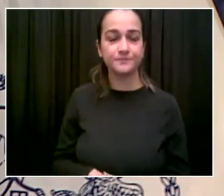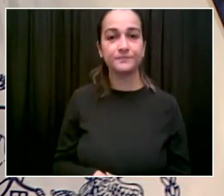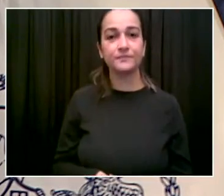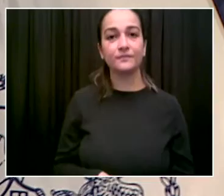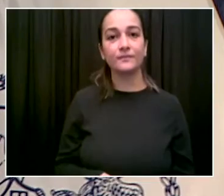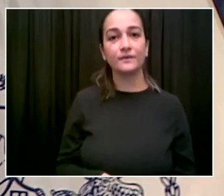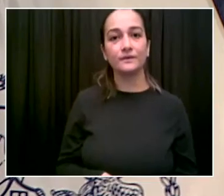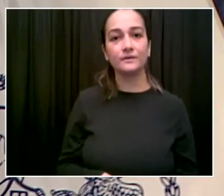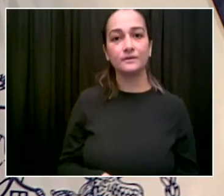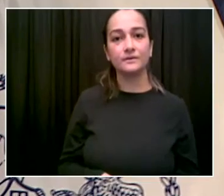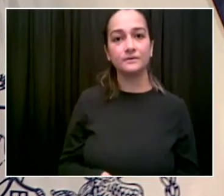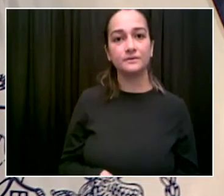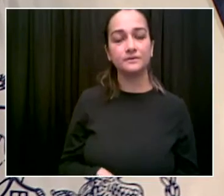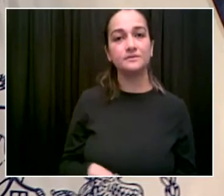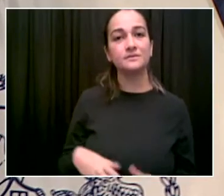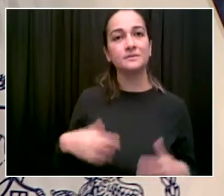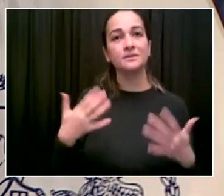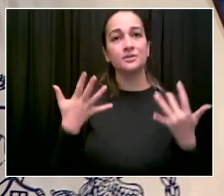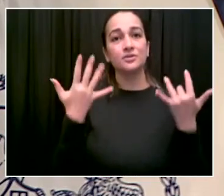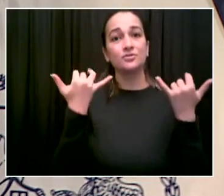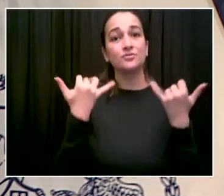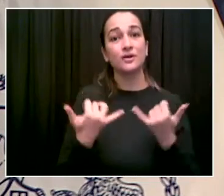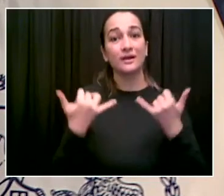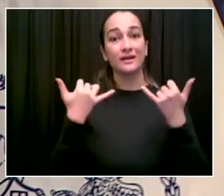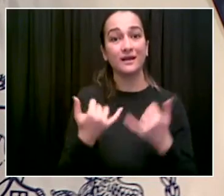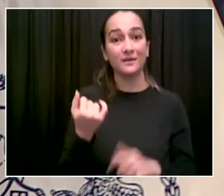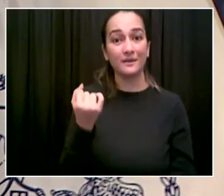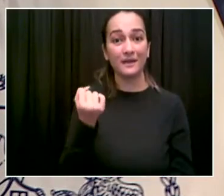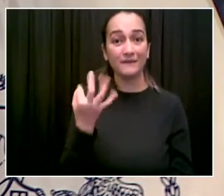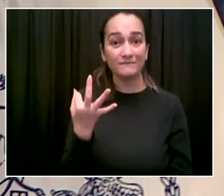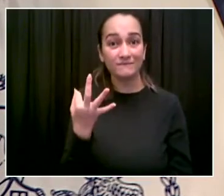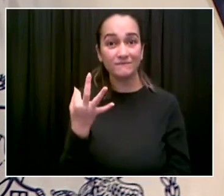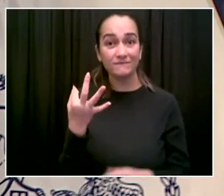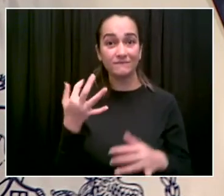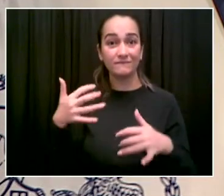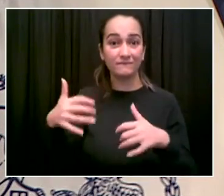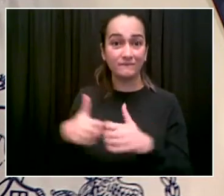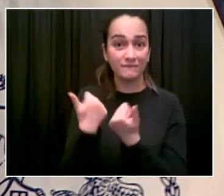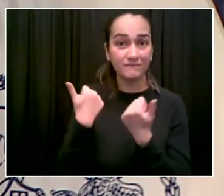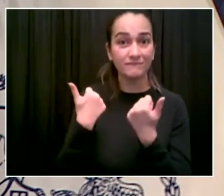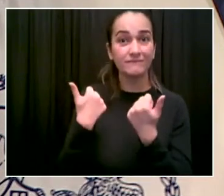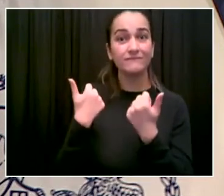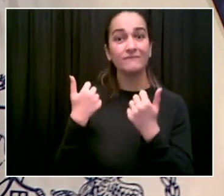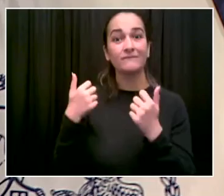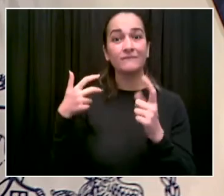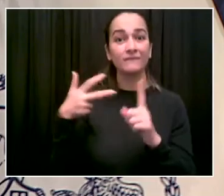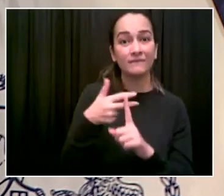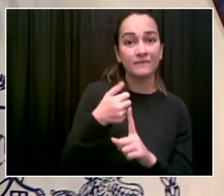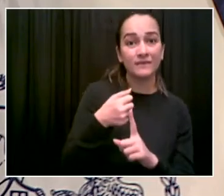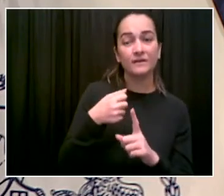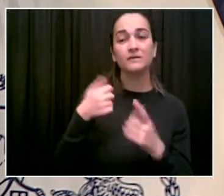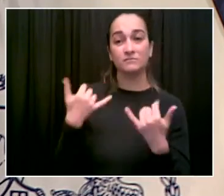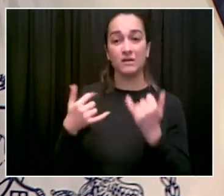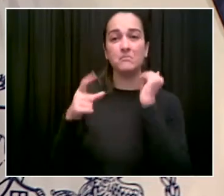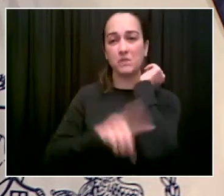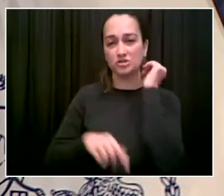ENVIRONMENT. WE HAVE GOT TO GET TO THE ROOT CAUSE HERE. IT